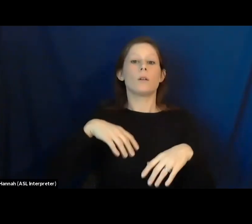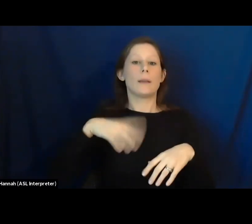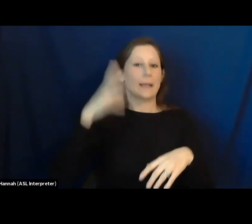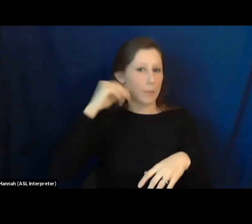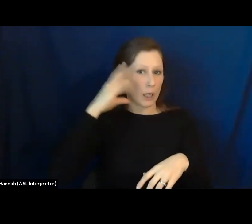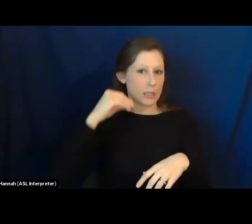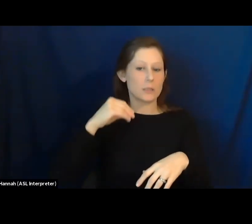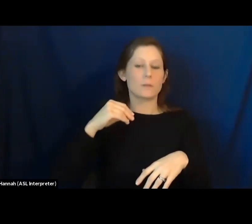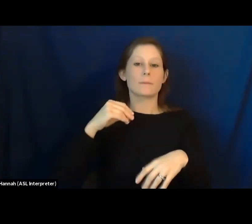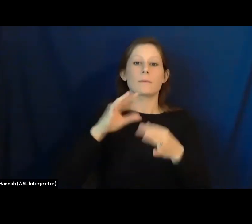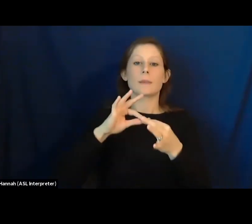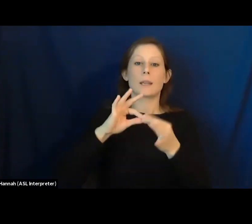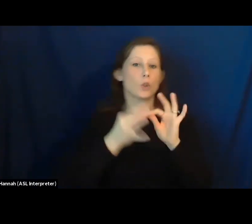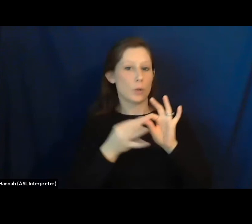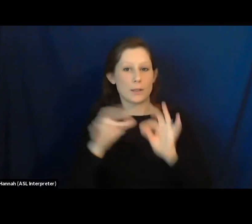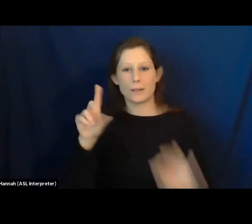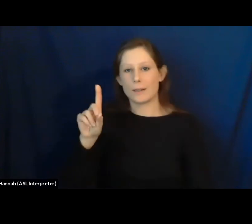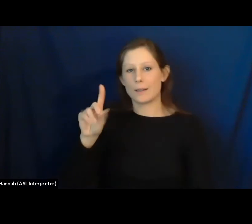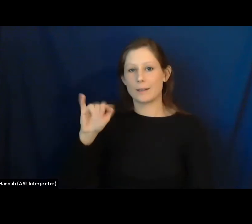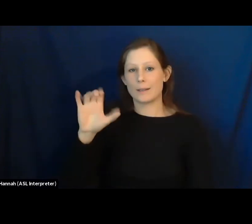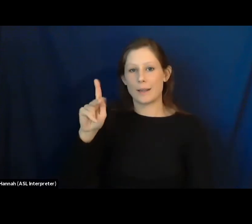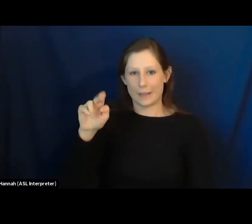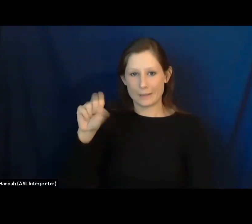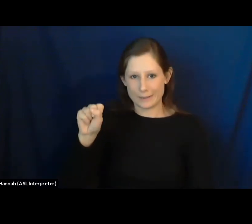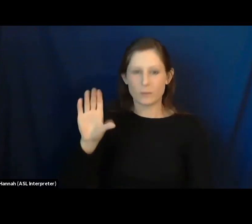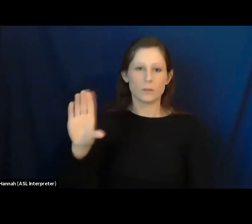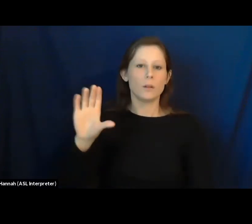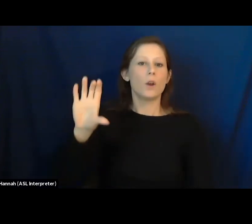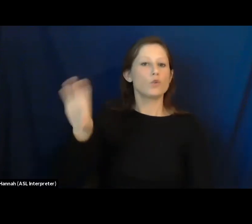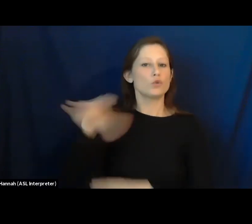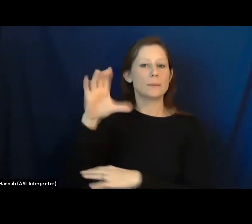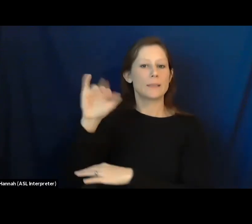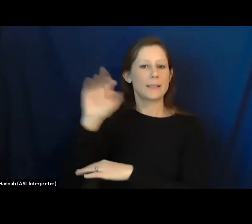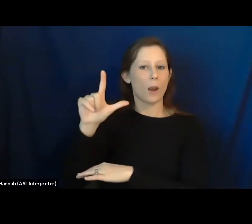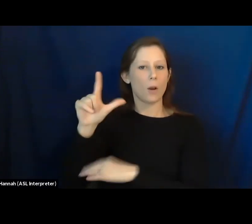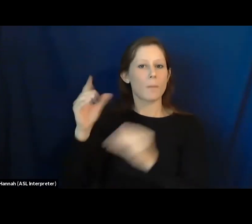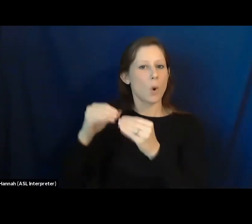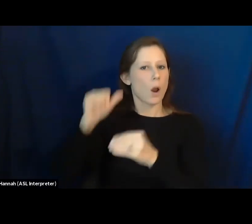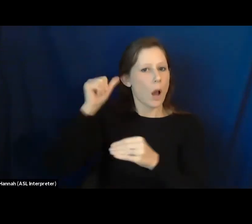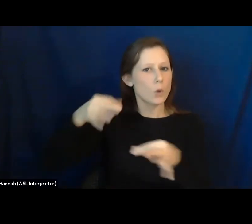A Christmas Carol in a more modern lens. So we took over 15 local business windows in